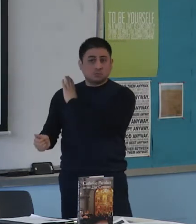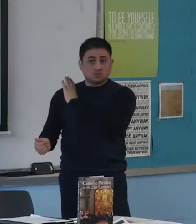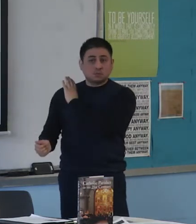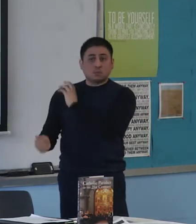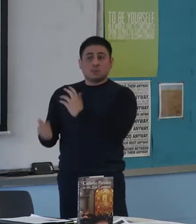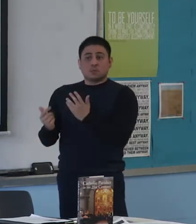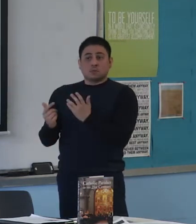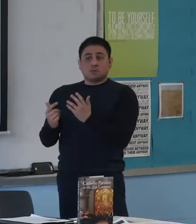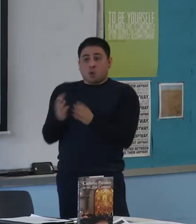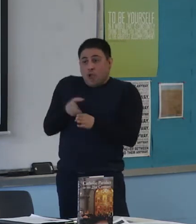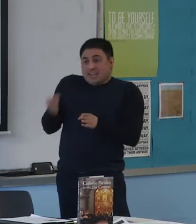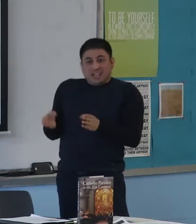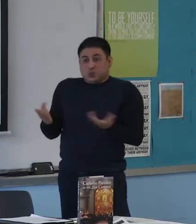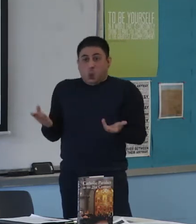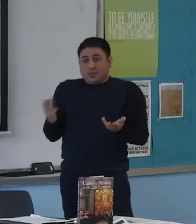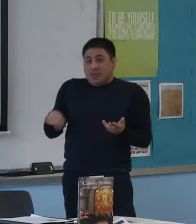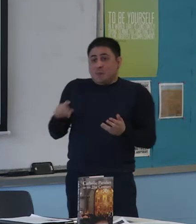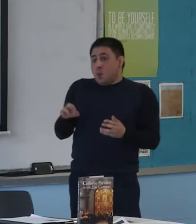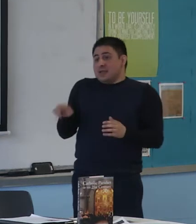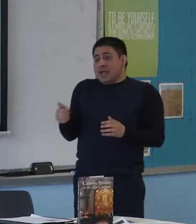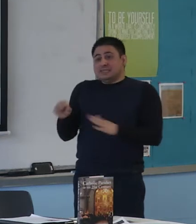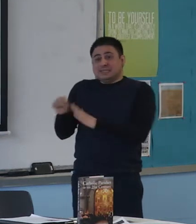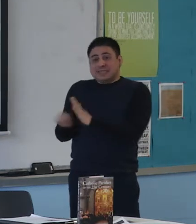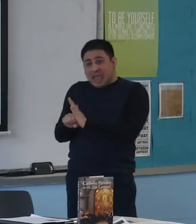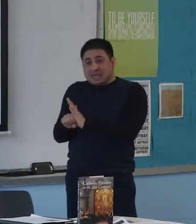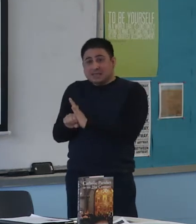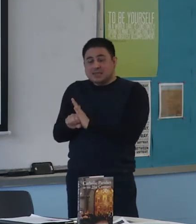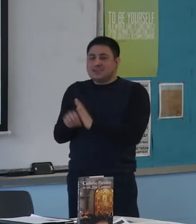can have, next door to them, or the next state over, the diocese that are really